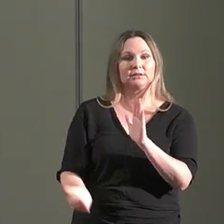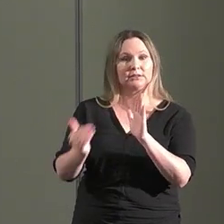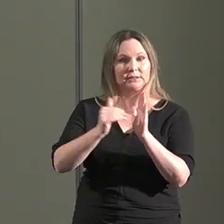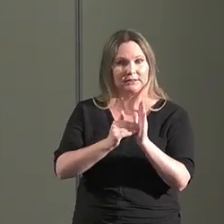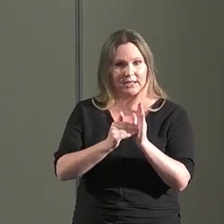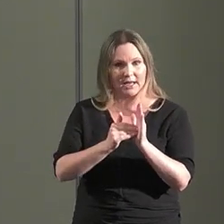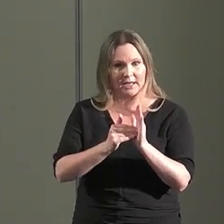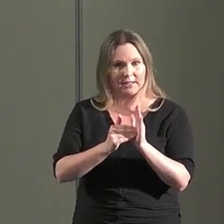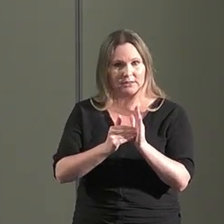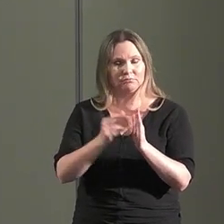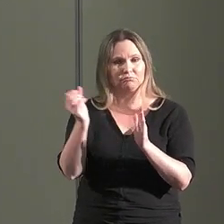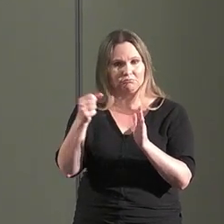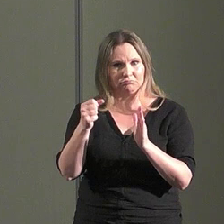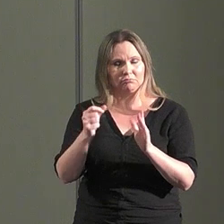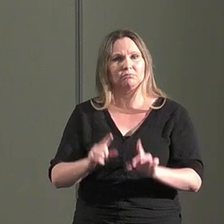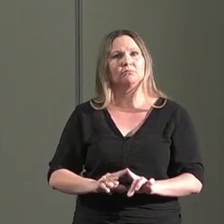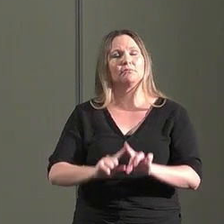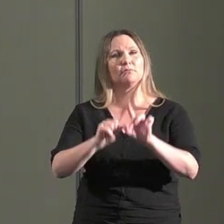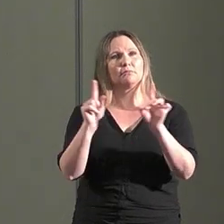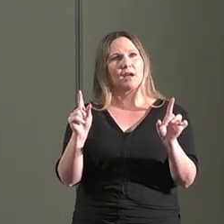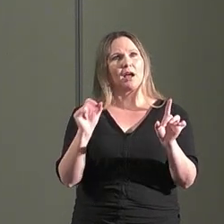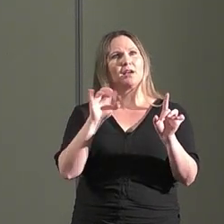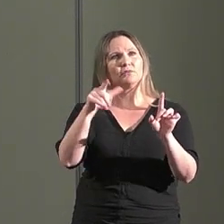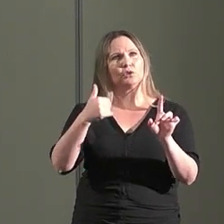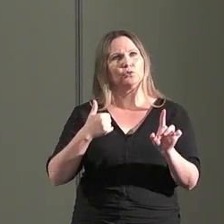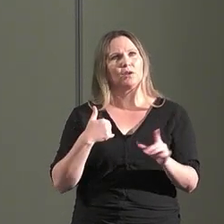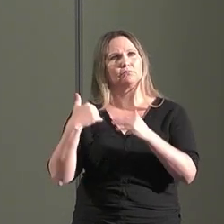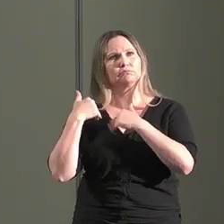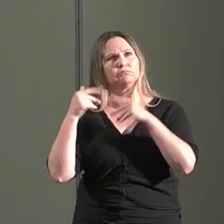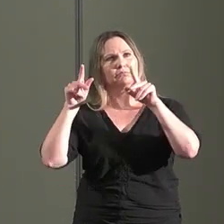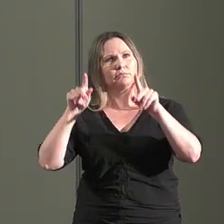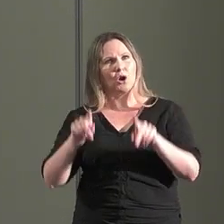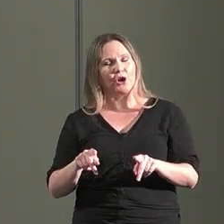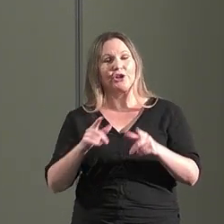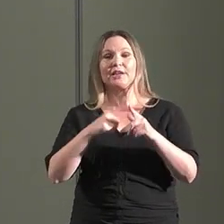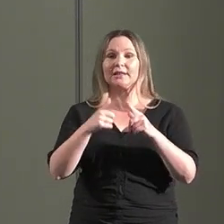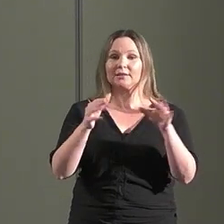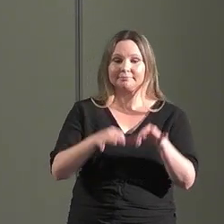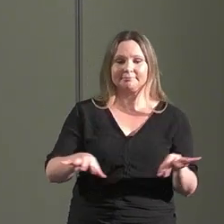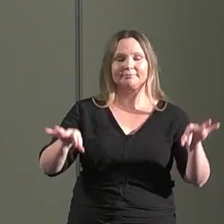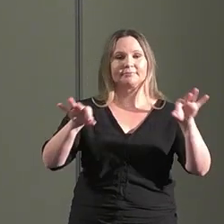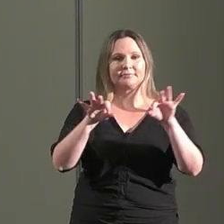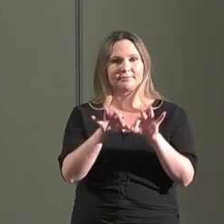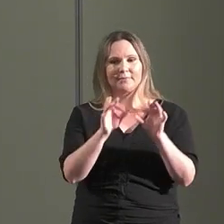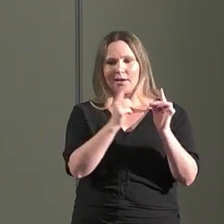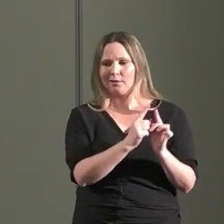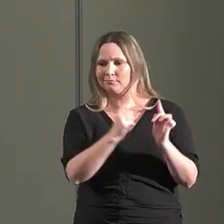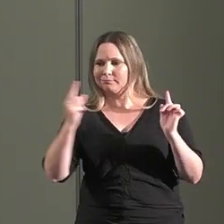But you have responsibility party it is significantly higher accessibility score than you don't